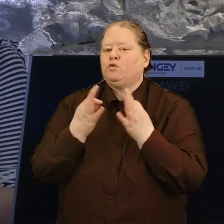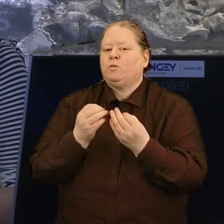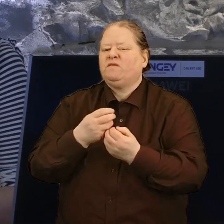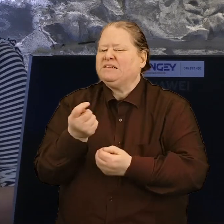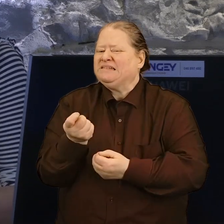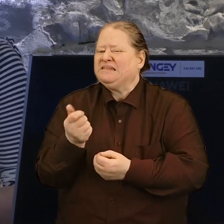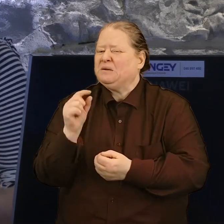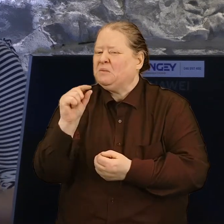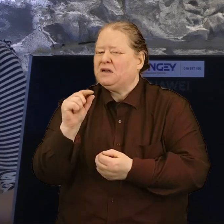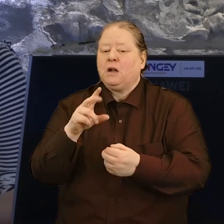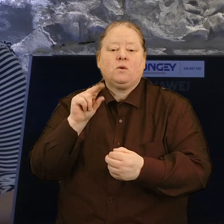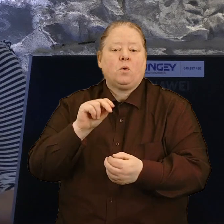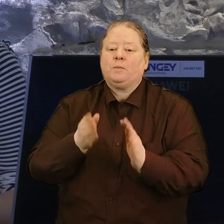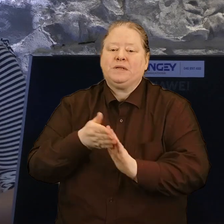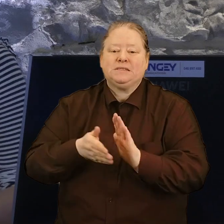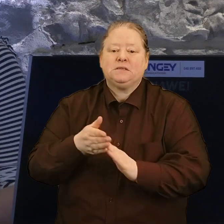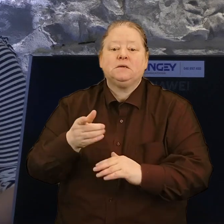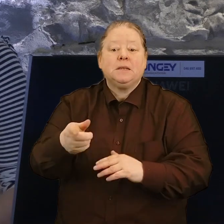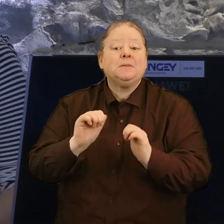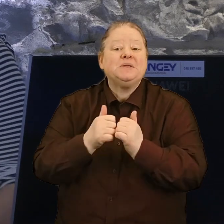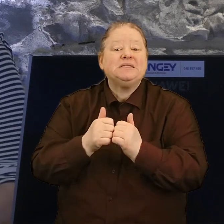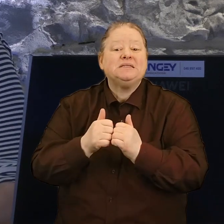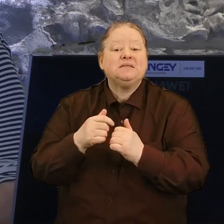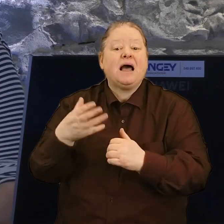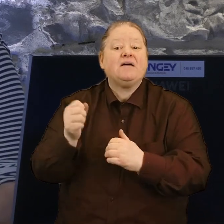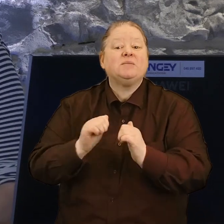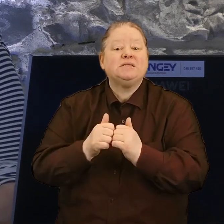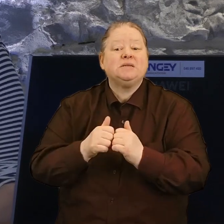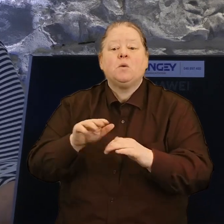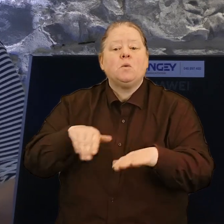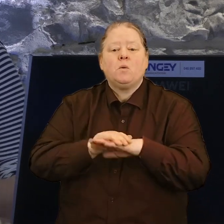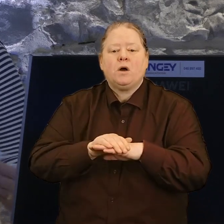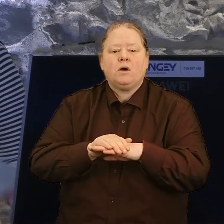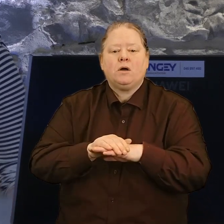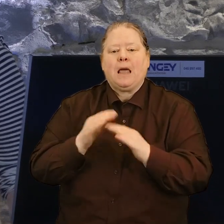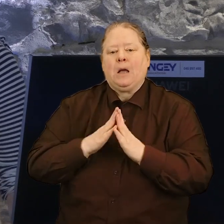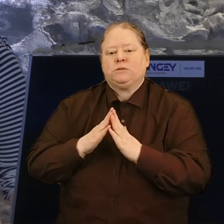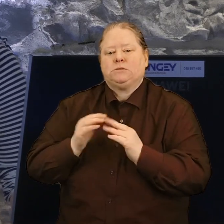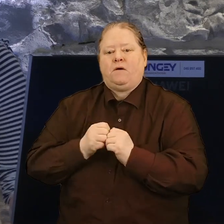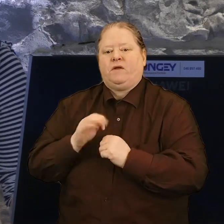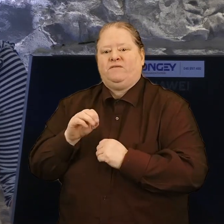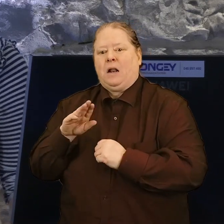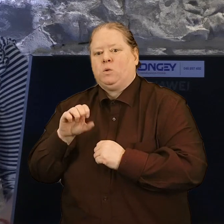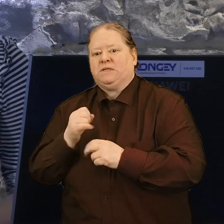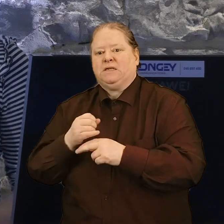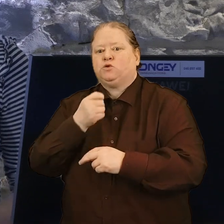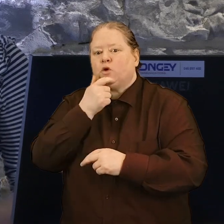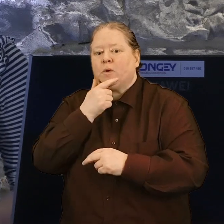building. Meaning that the meetings, when they were held, were held in the houses of the fellows in Dublin or in the hospitals.